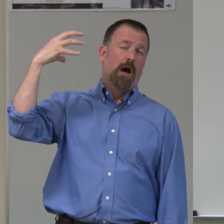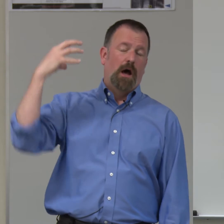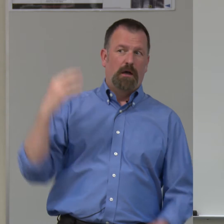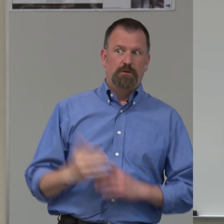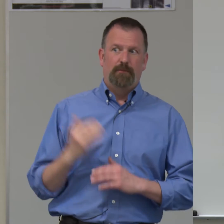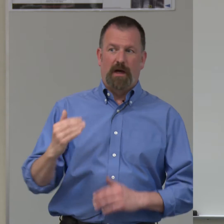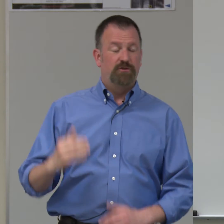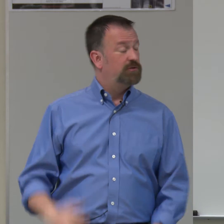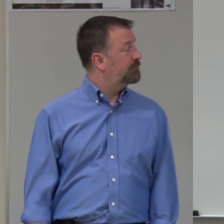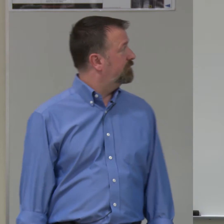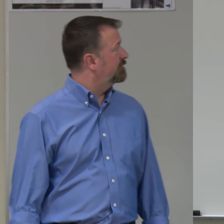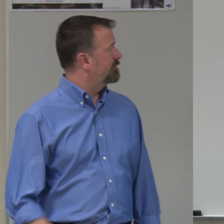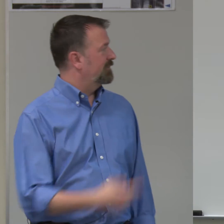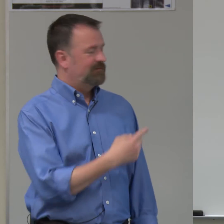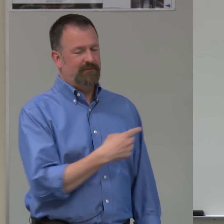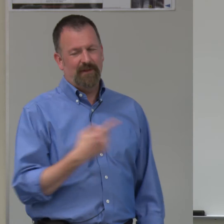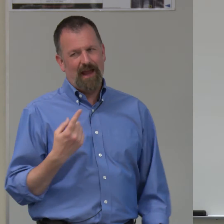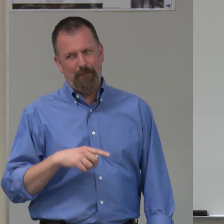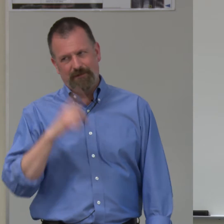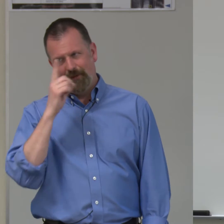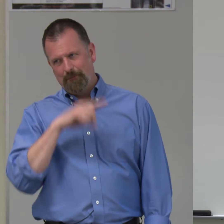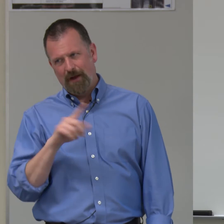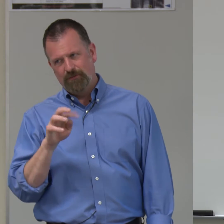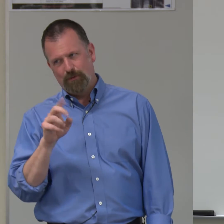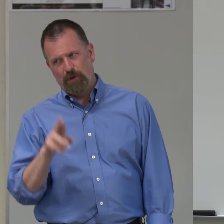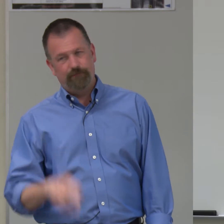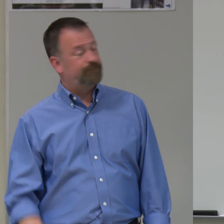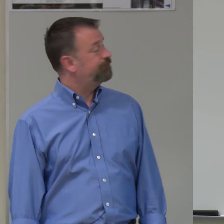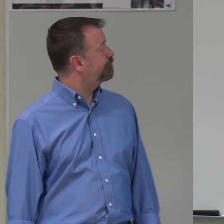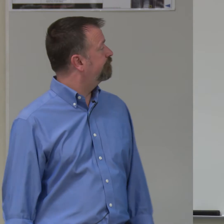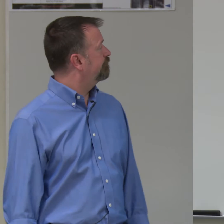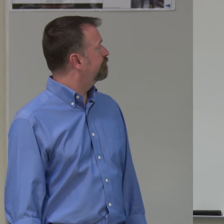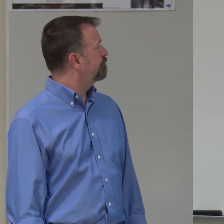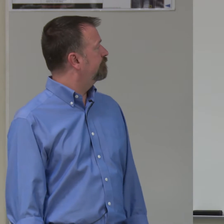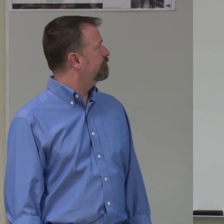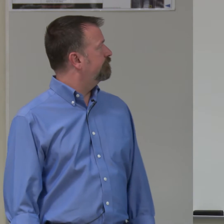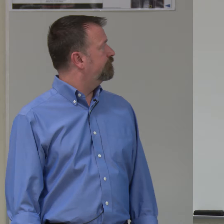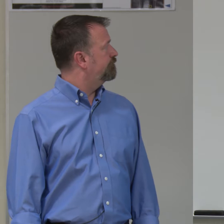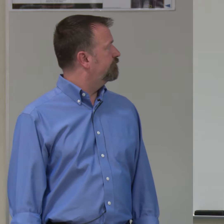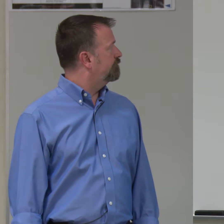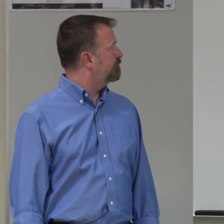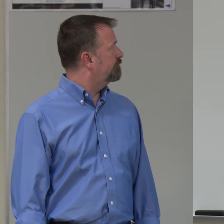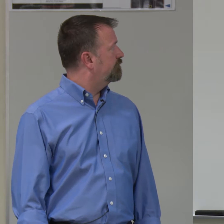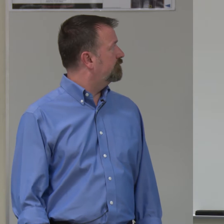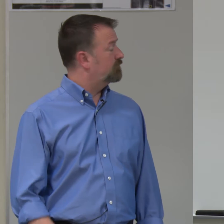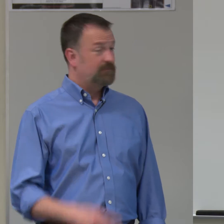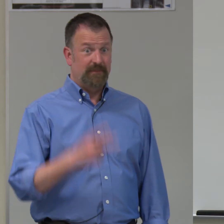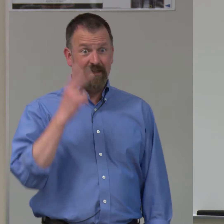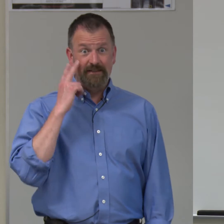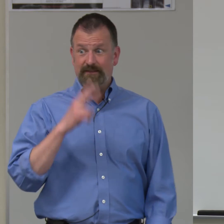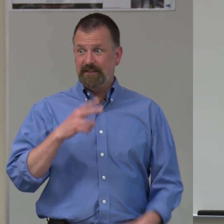This happens to be a mouse tumor, and you can see these vessels are these very large,